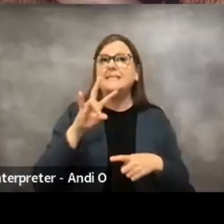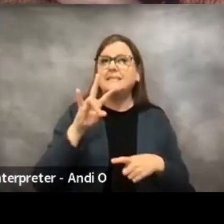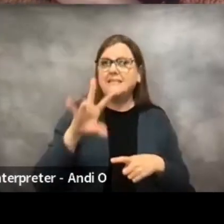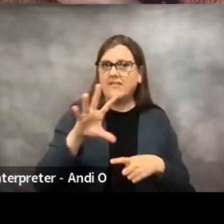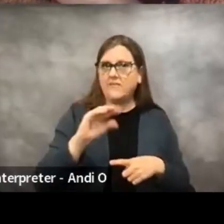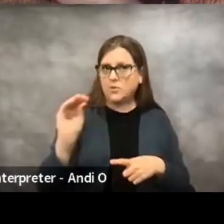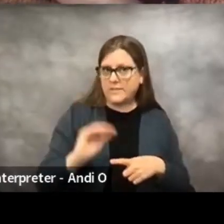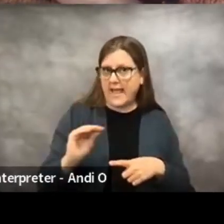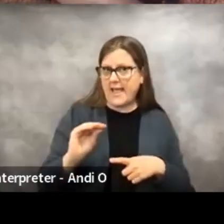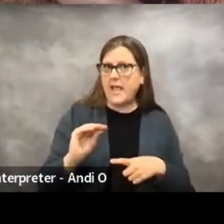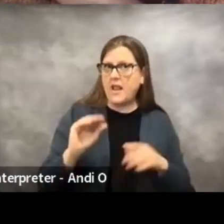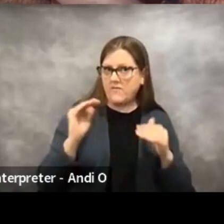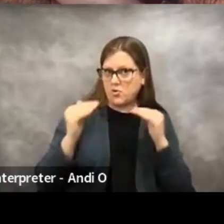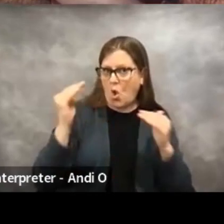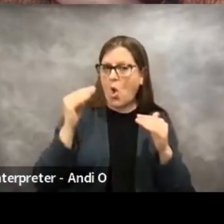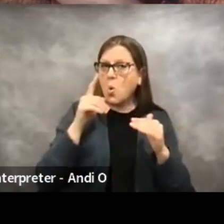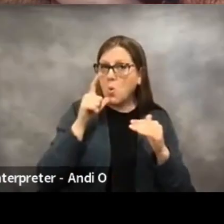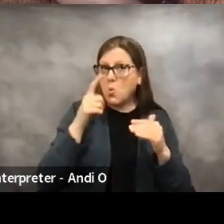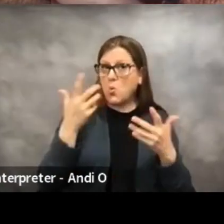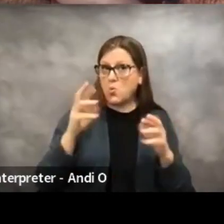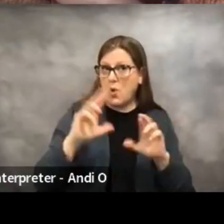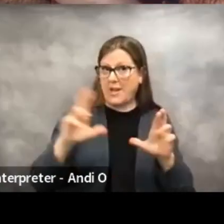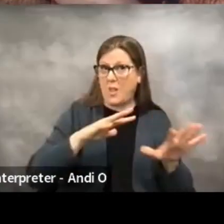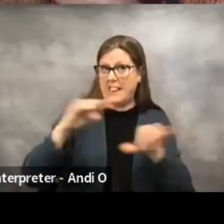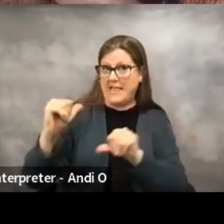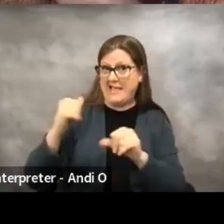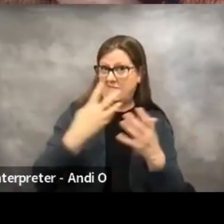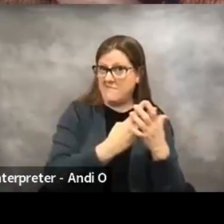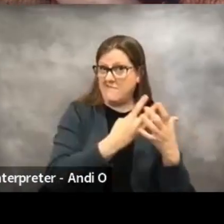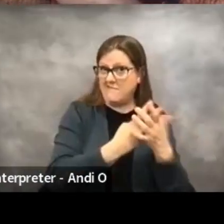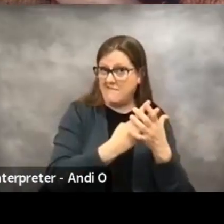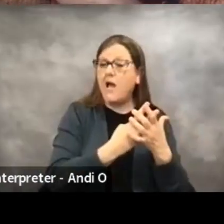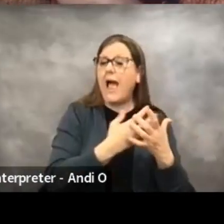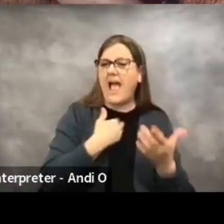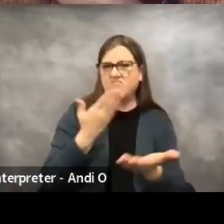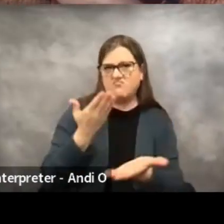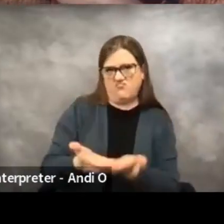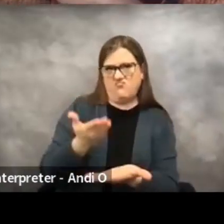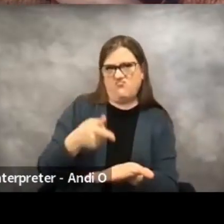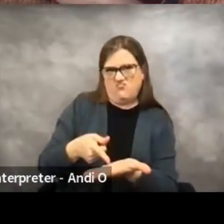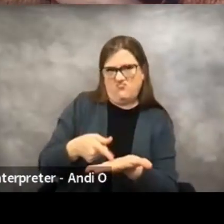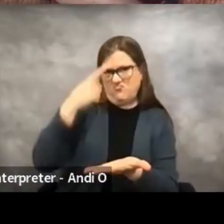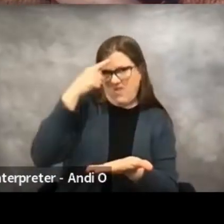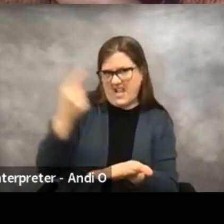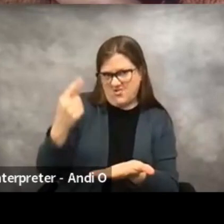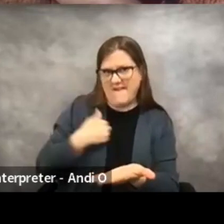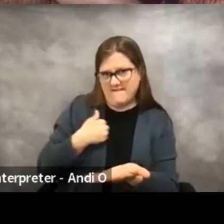adults coming out of prison have evidence of a lifetime history of brain injury, and another 75%